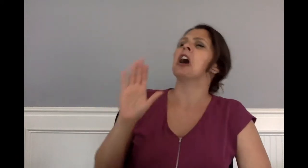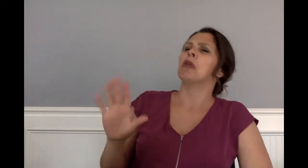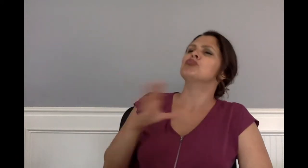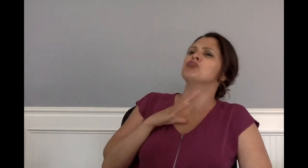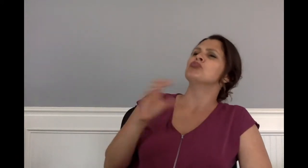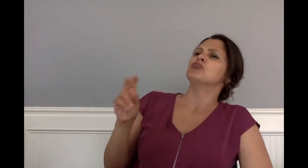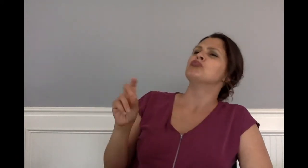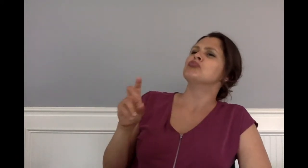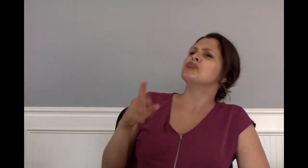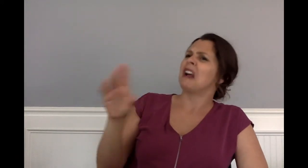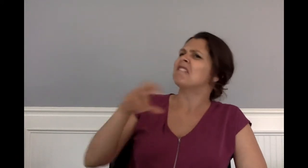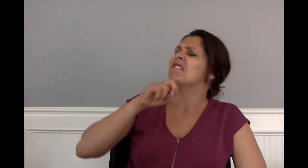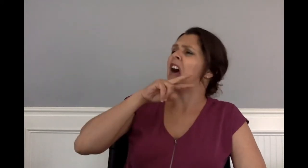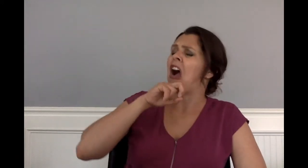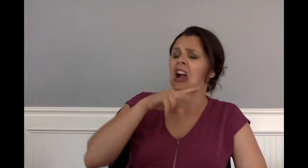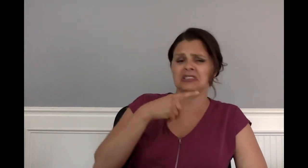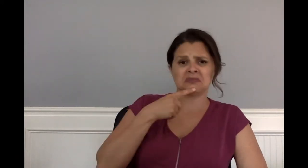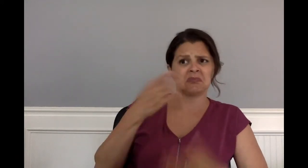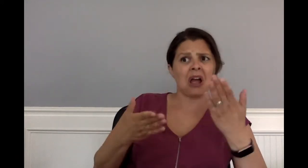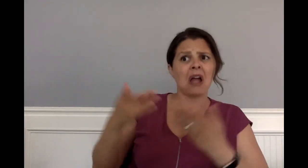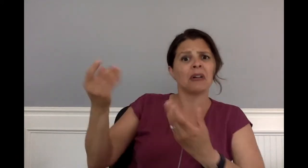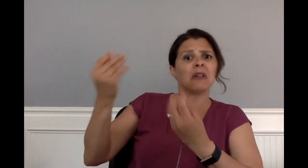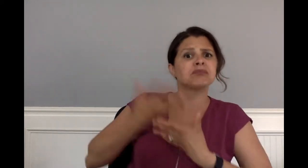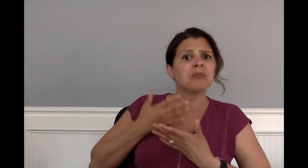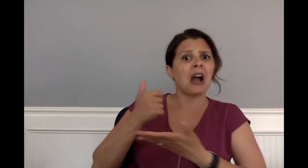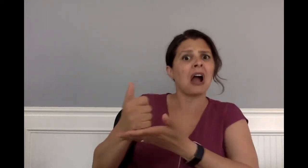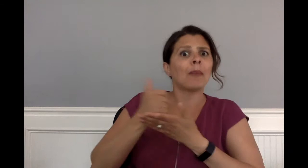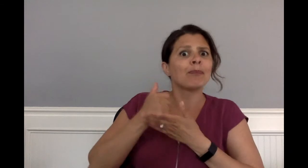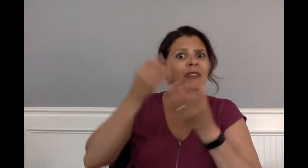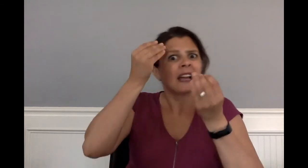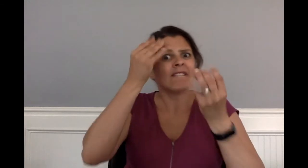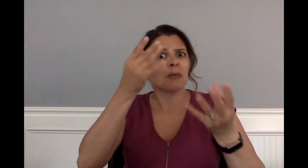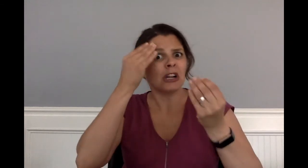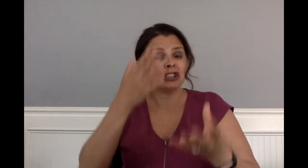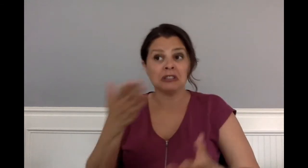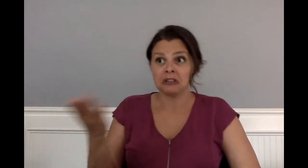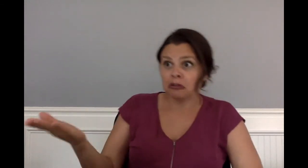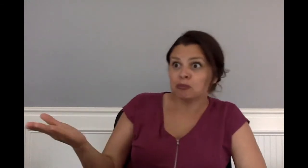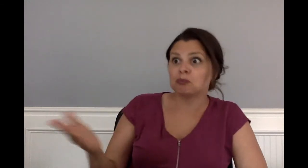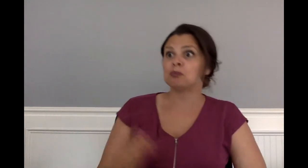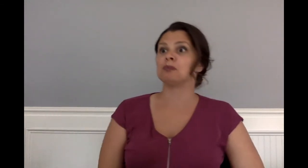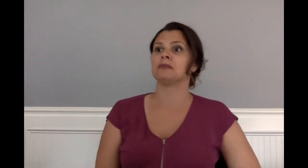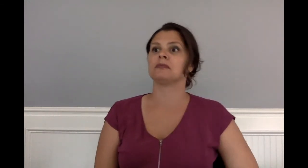“Okay,” Charlie said. “Well, Frog said you might be able to give us some information.”